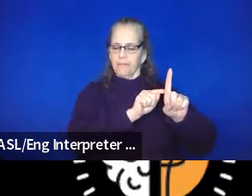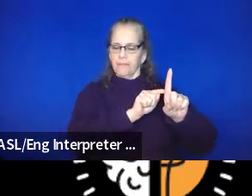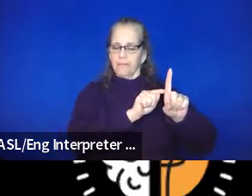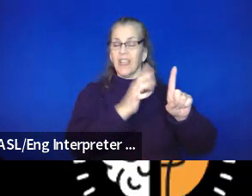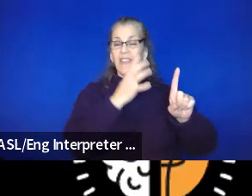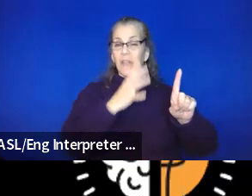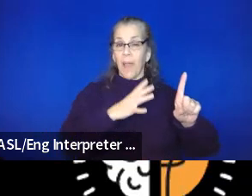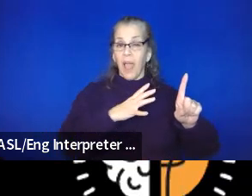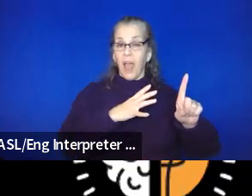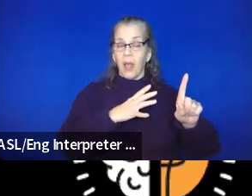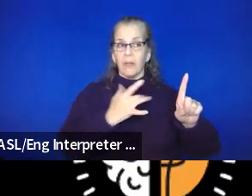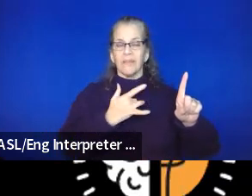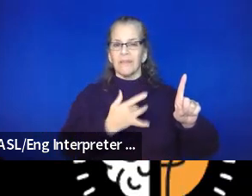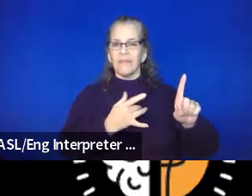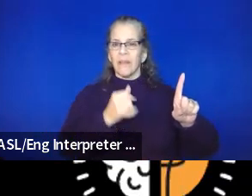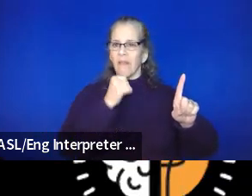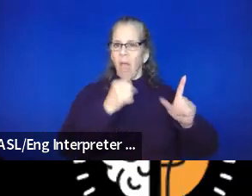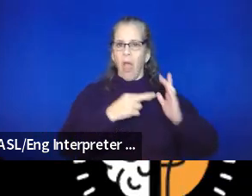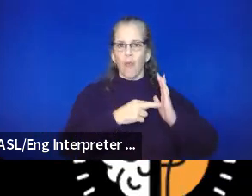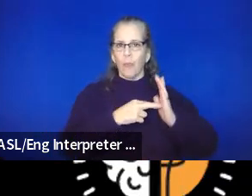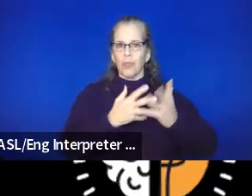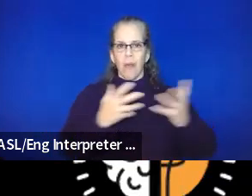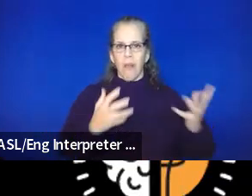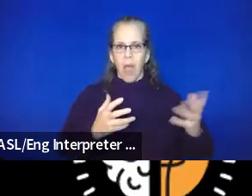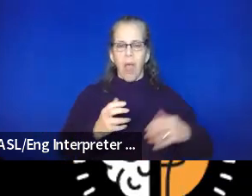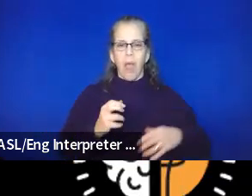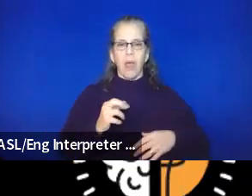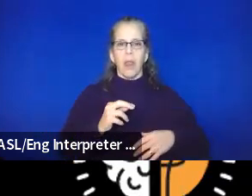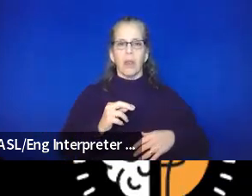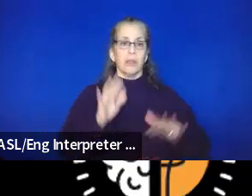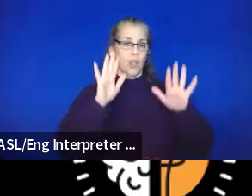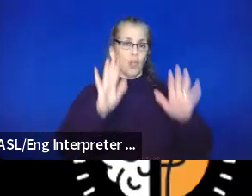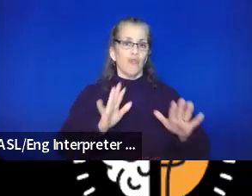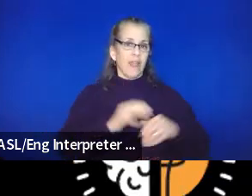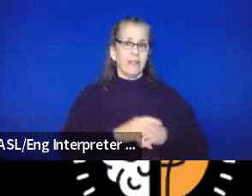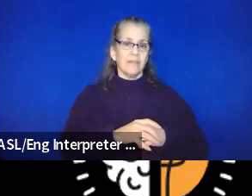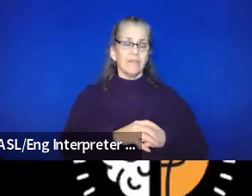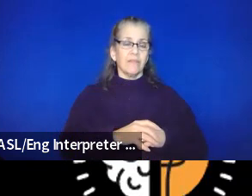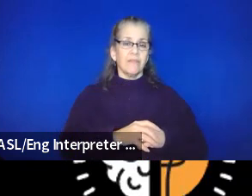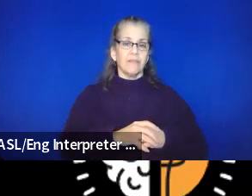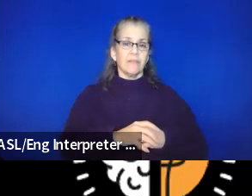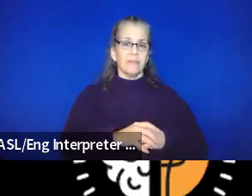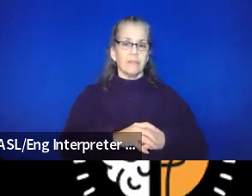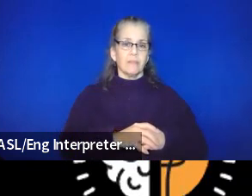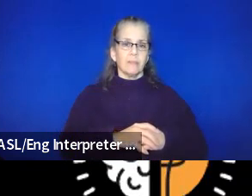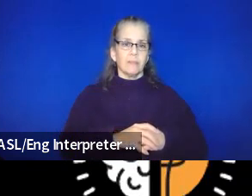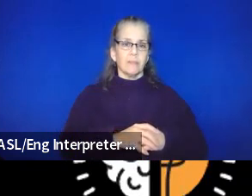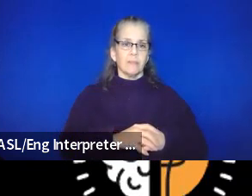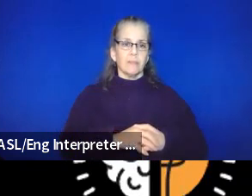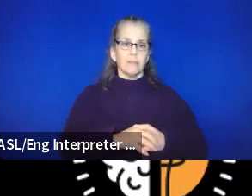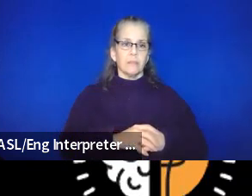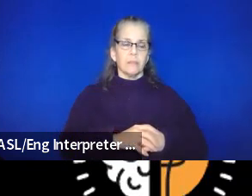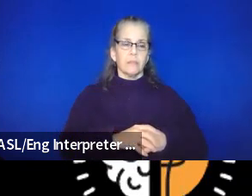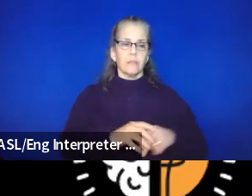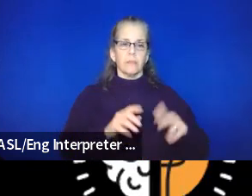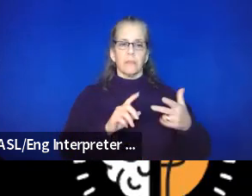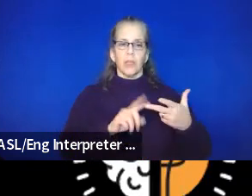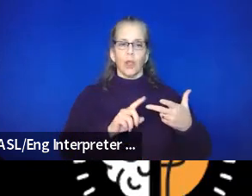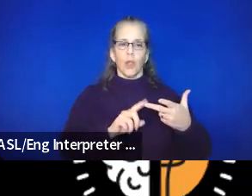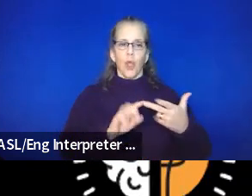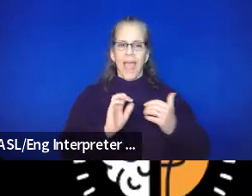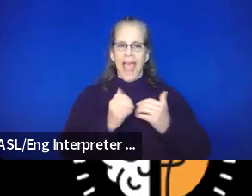underrepresented are great to get ahold of. How to get people to wear hearing tech. So